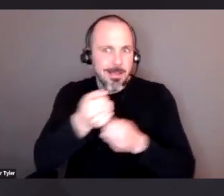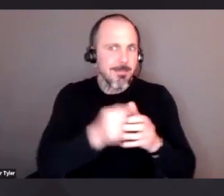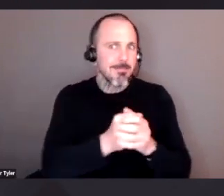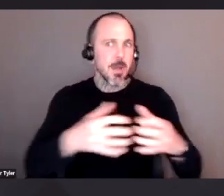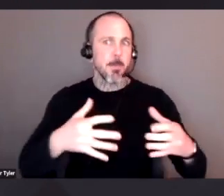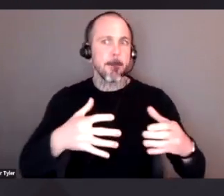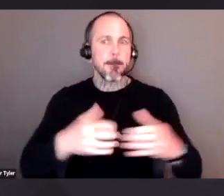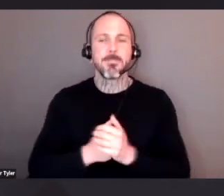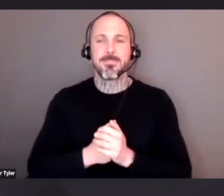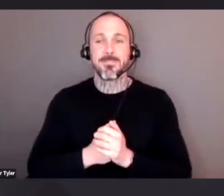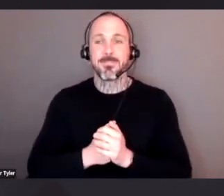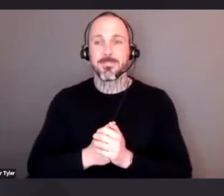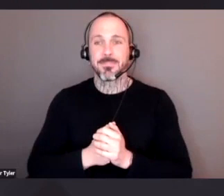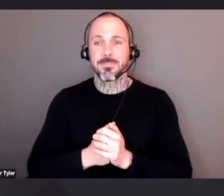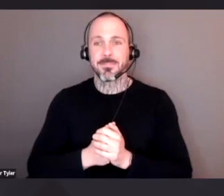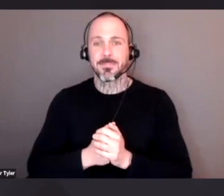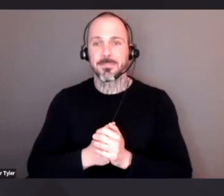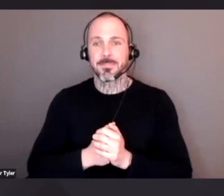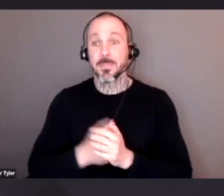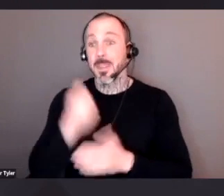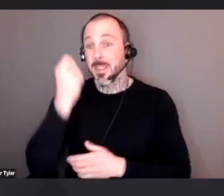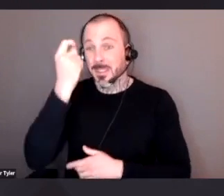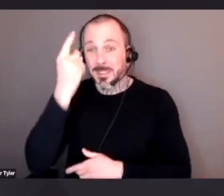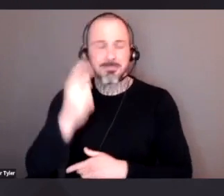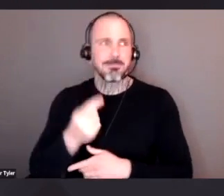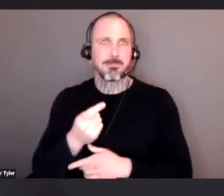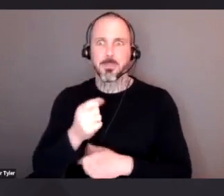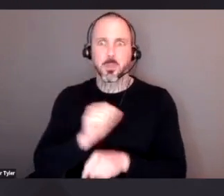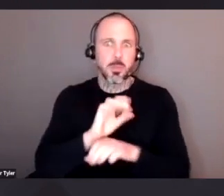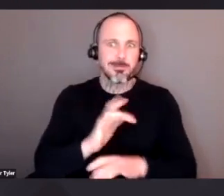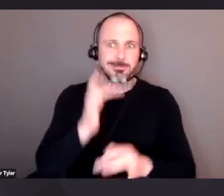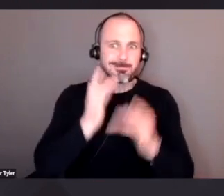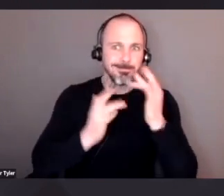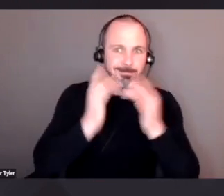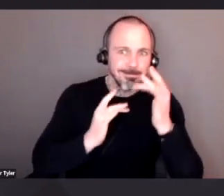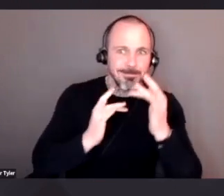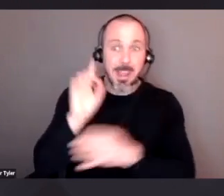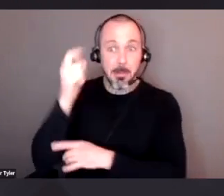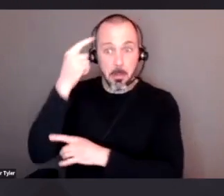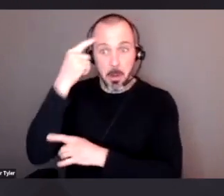for many employers. As a solution, considering inclusive recruitment